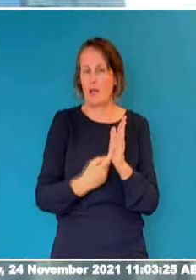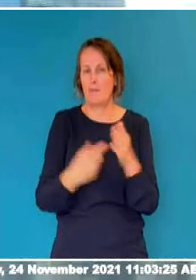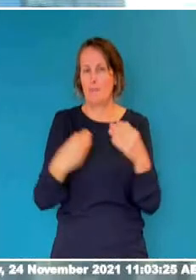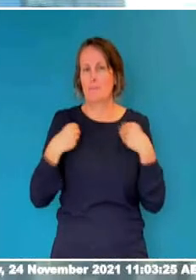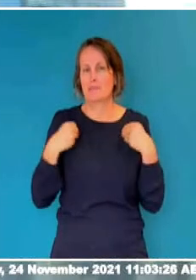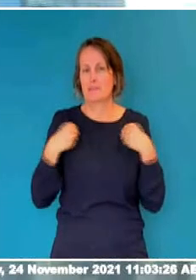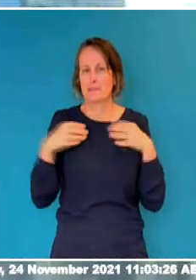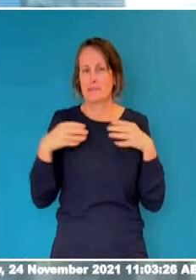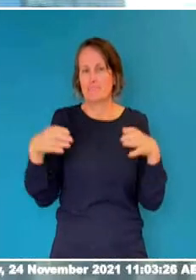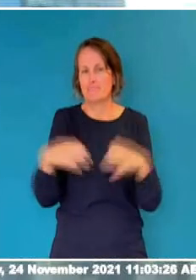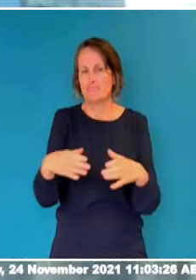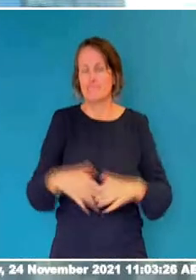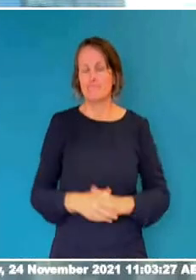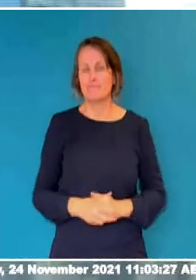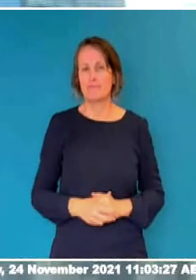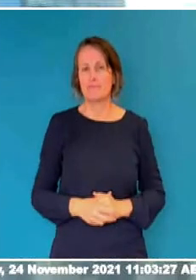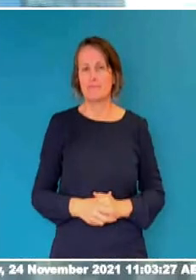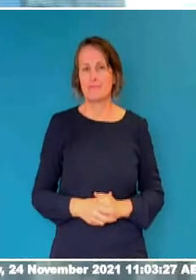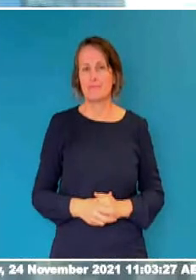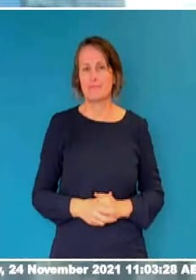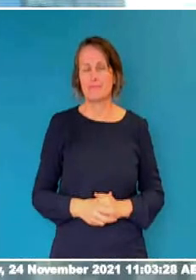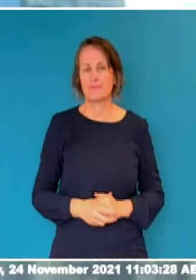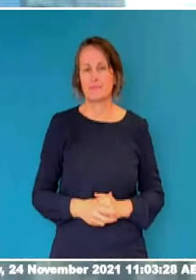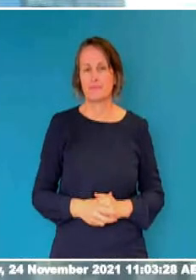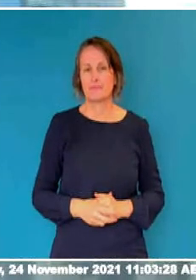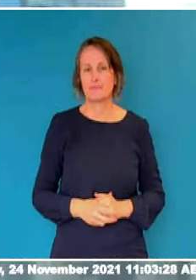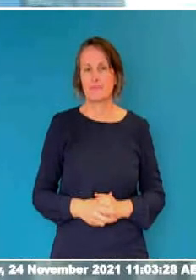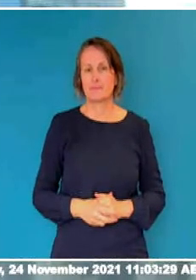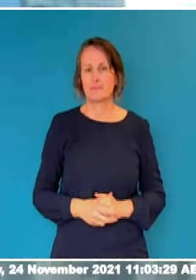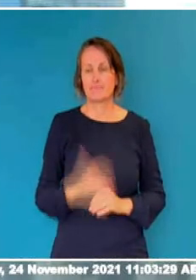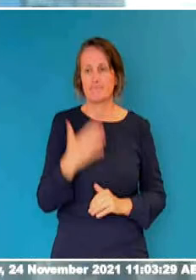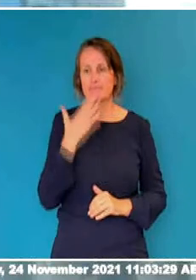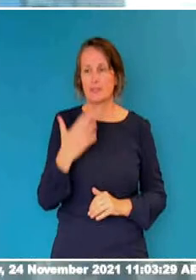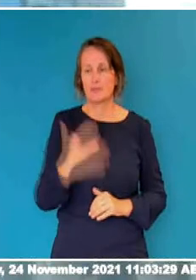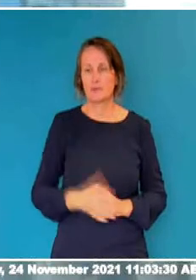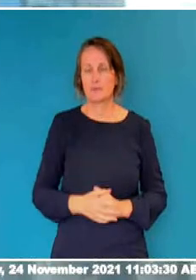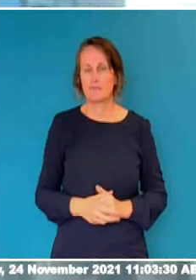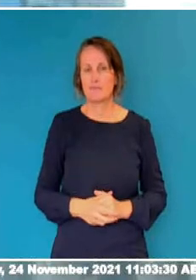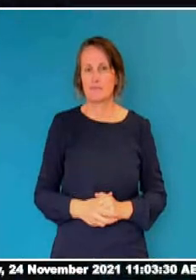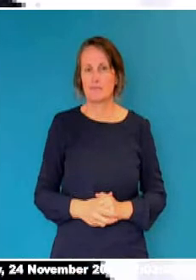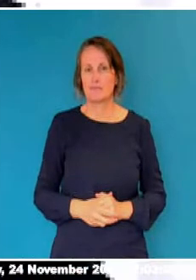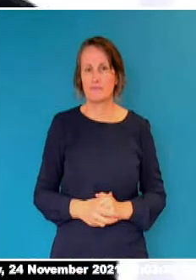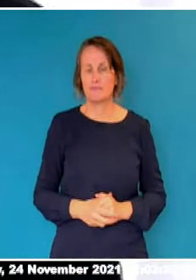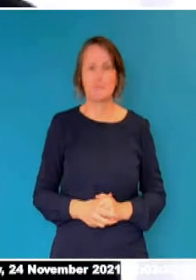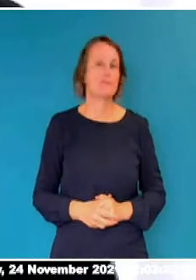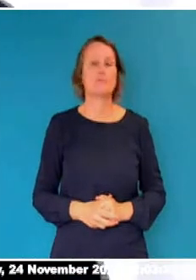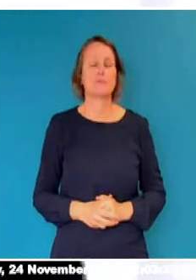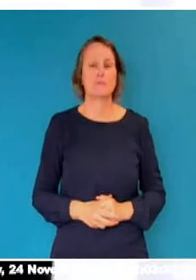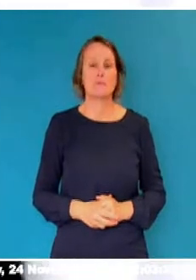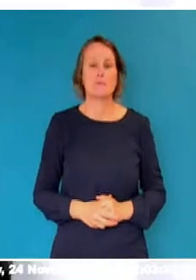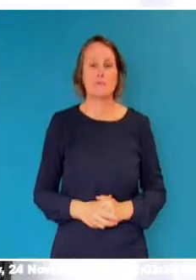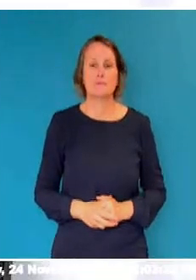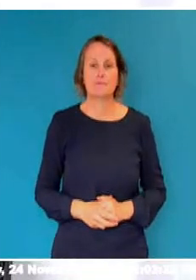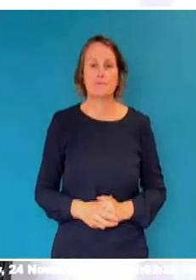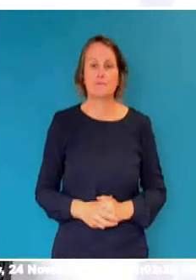Yes. Thank you. MS DOWSETT: Now, Ms Kesoglou,